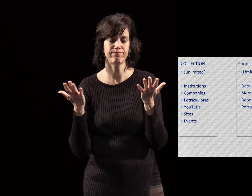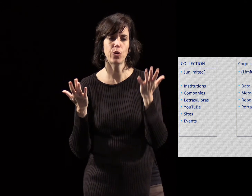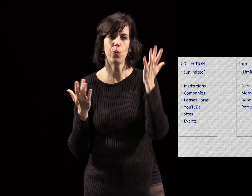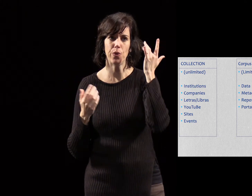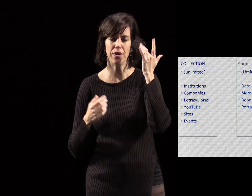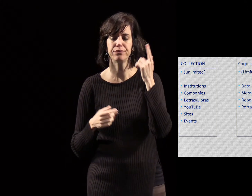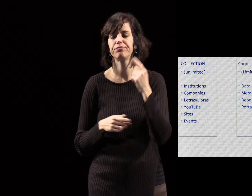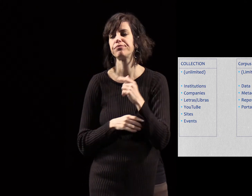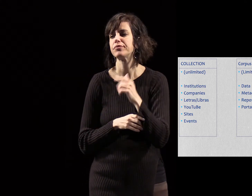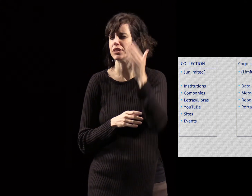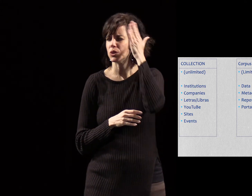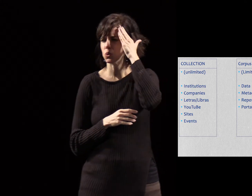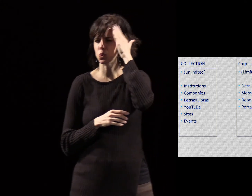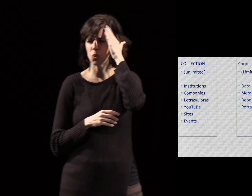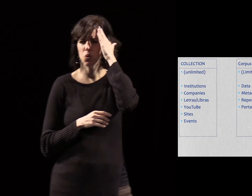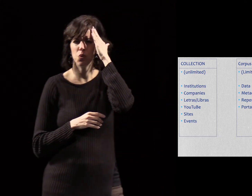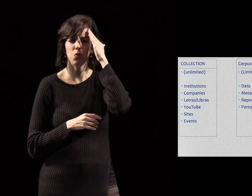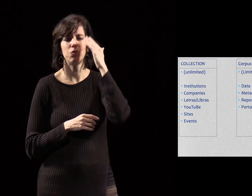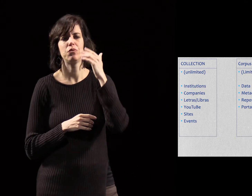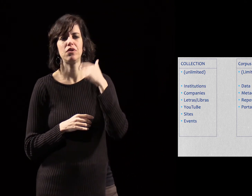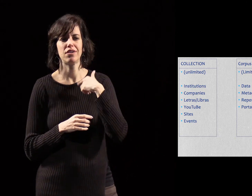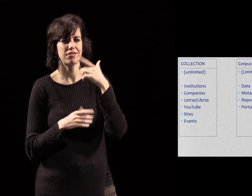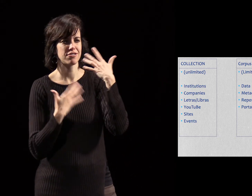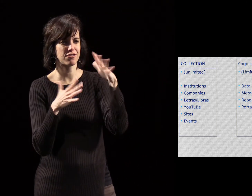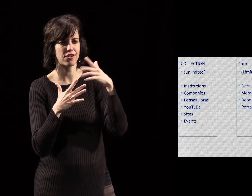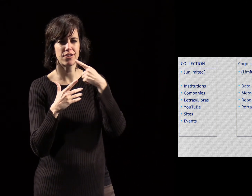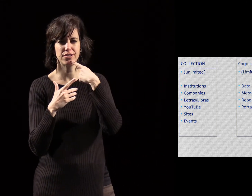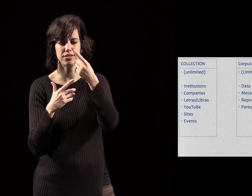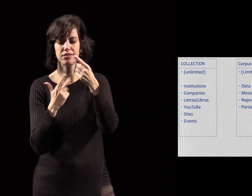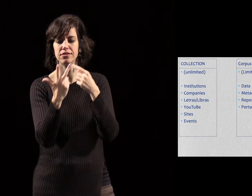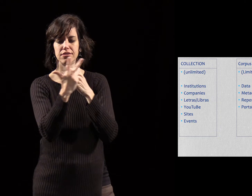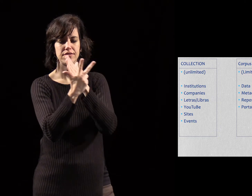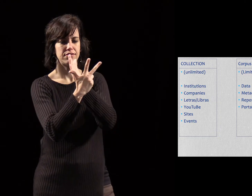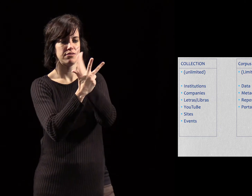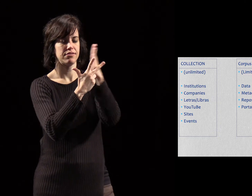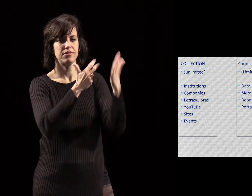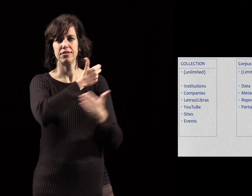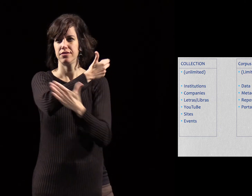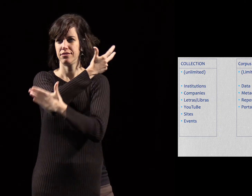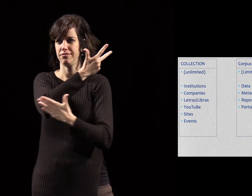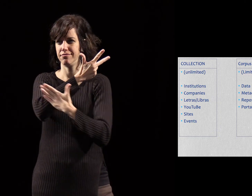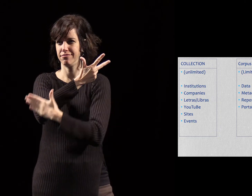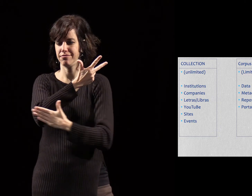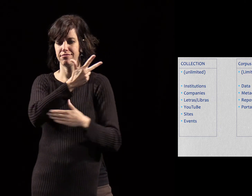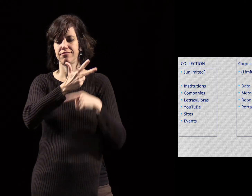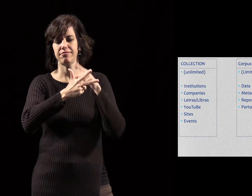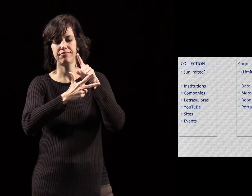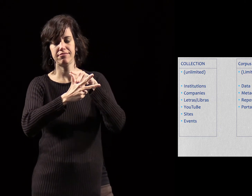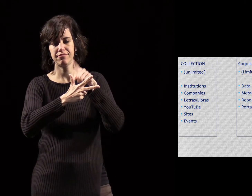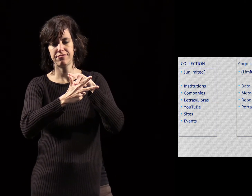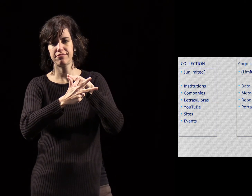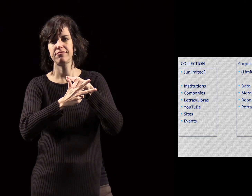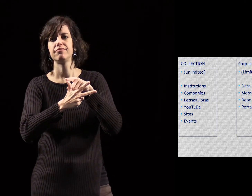This is a really important thing to consider. Now, remember, I had mentioned that I selected my sources